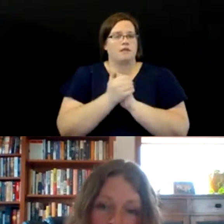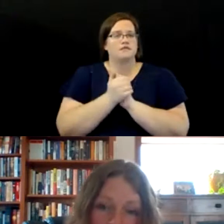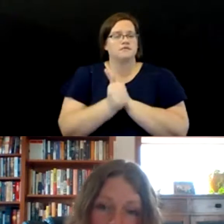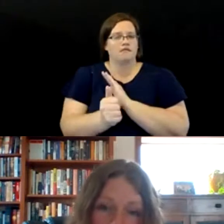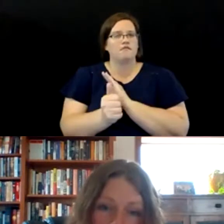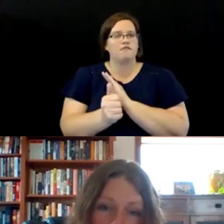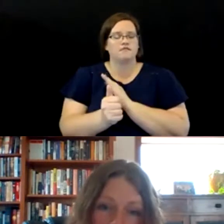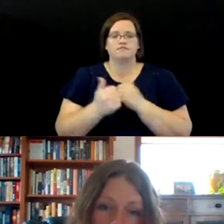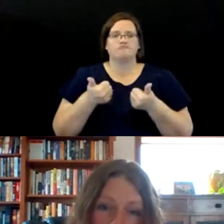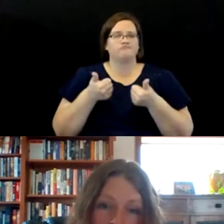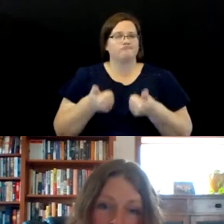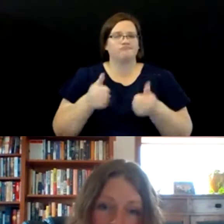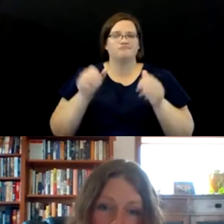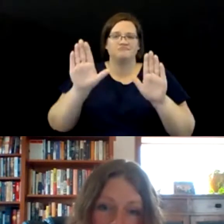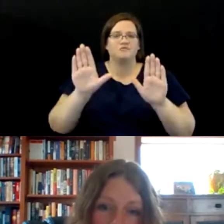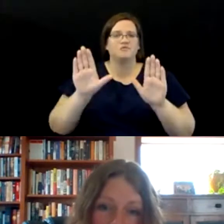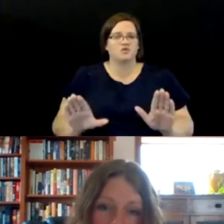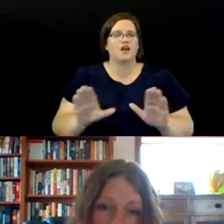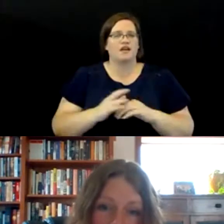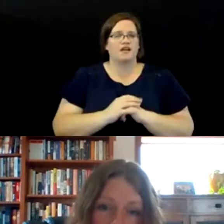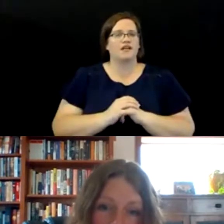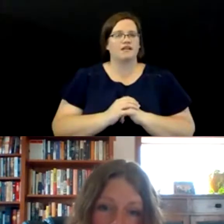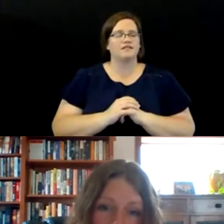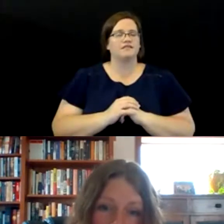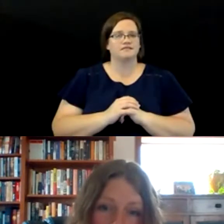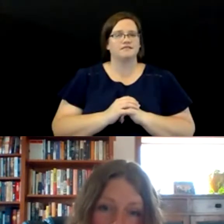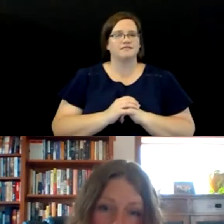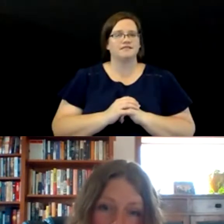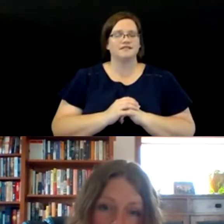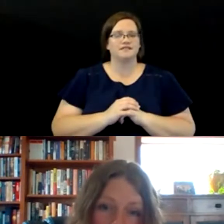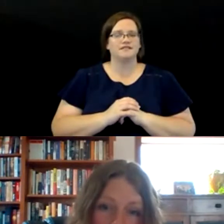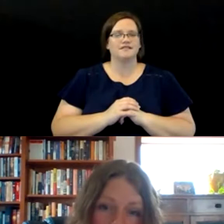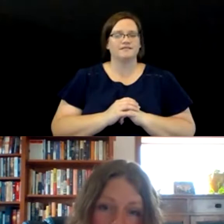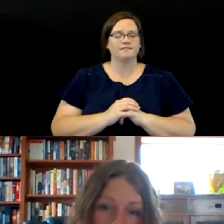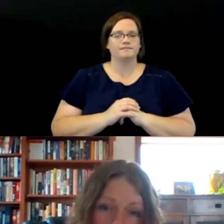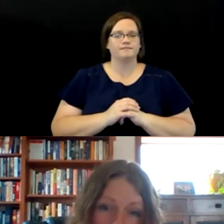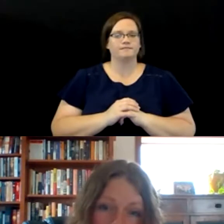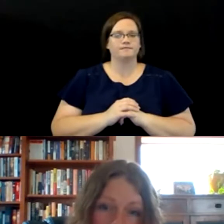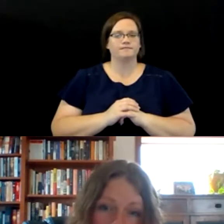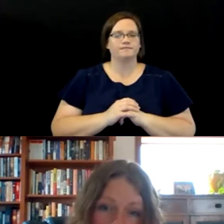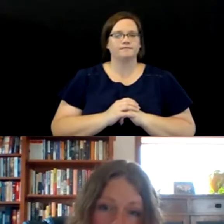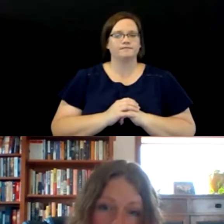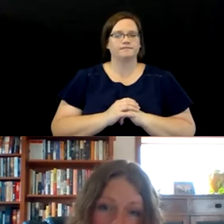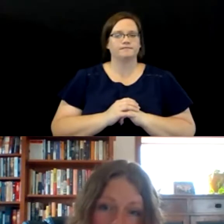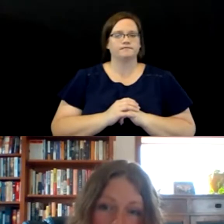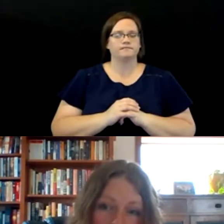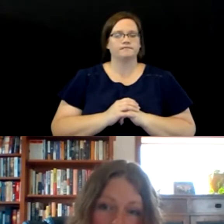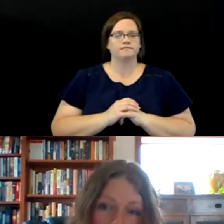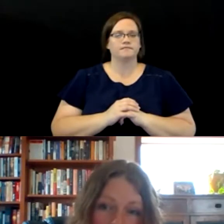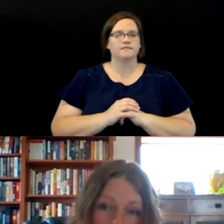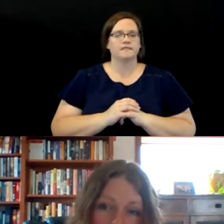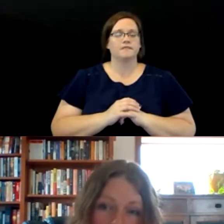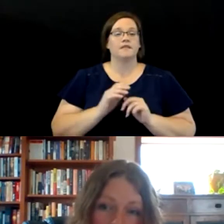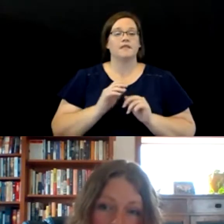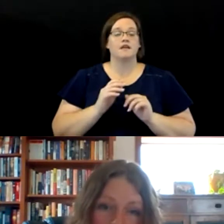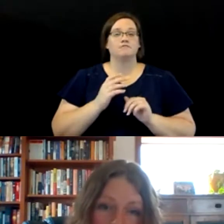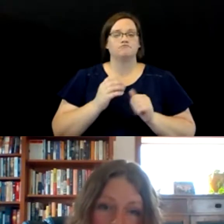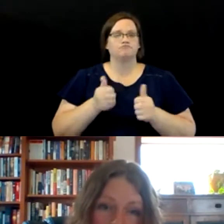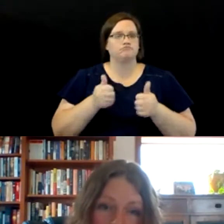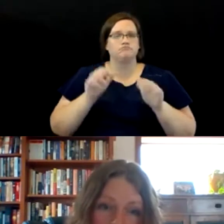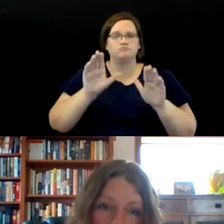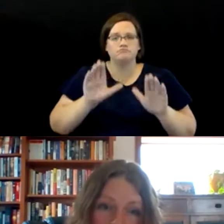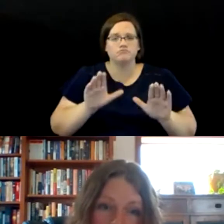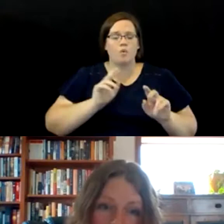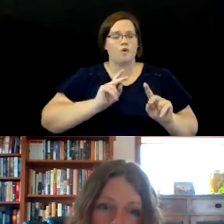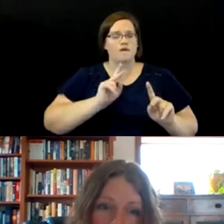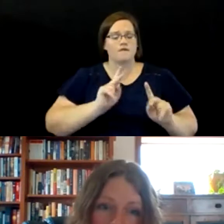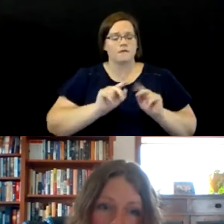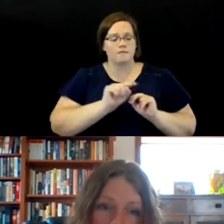great, people have more ability, like more independence